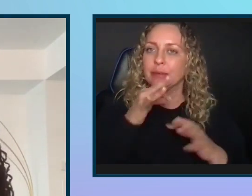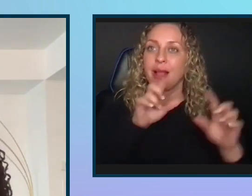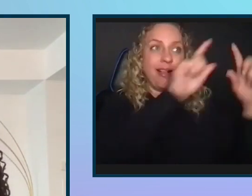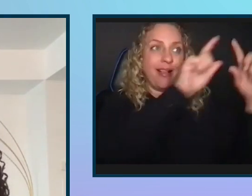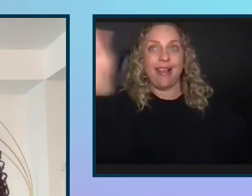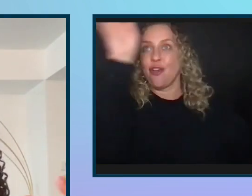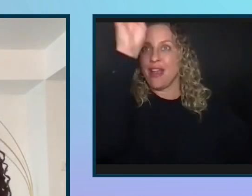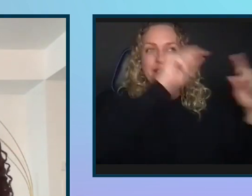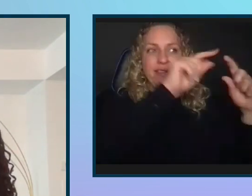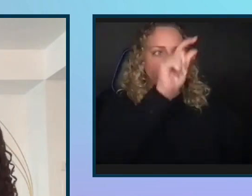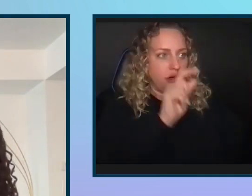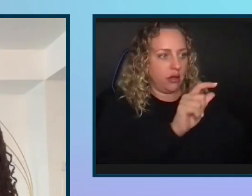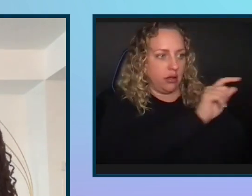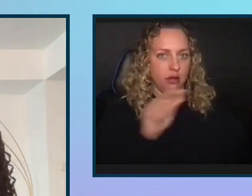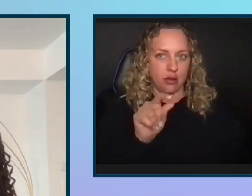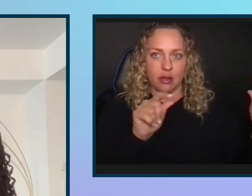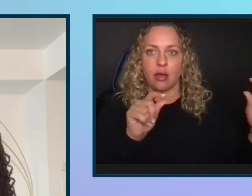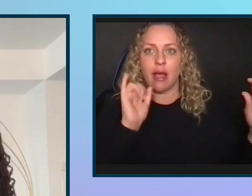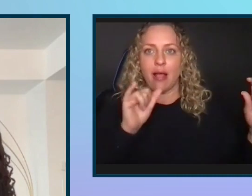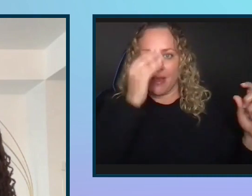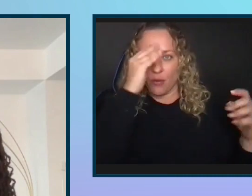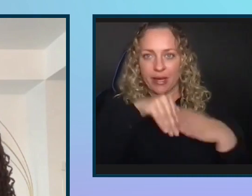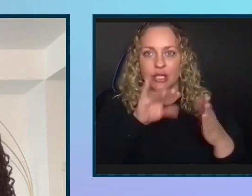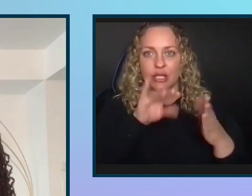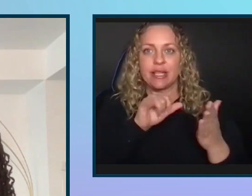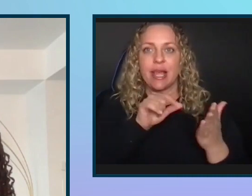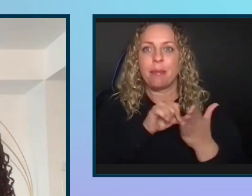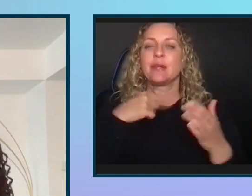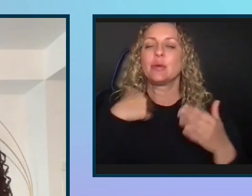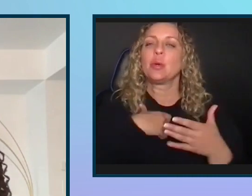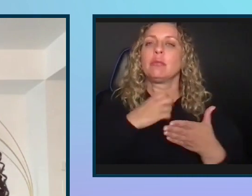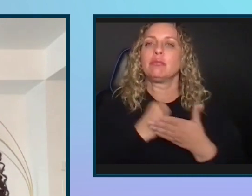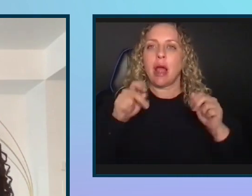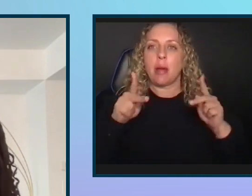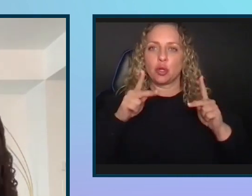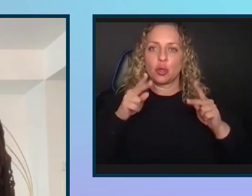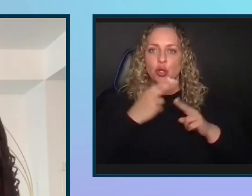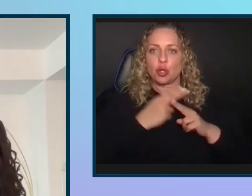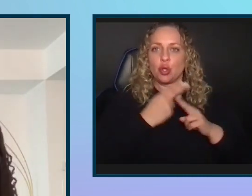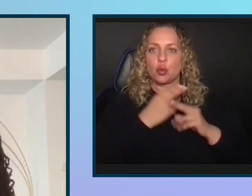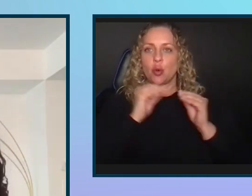but also in the meta information of the page, there's an opportunity to use a more straightforward way of describing it.